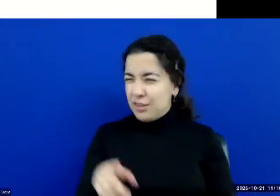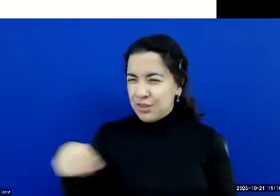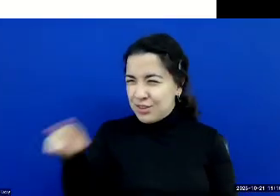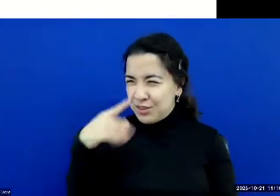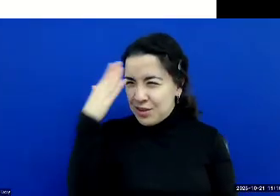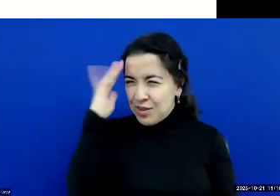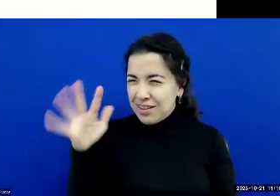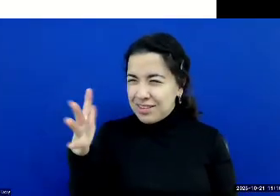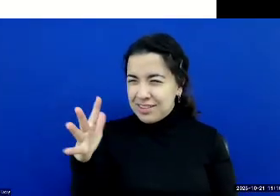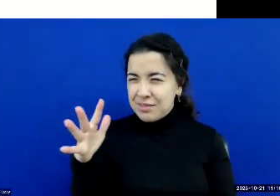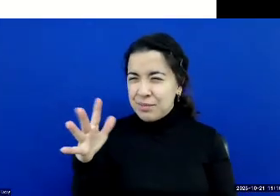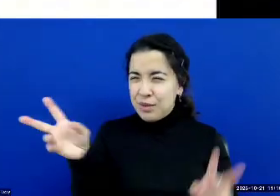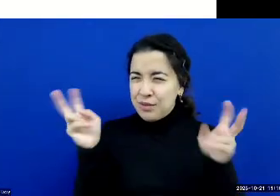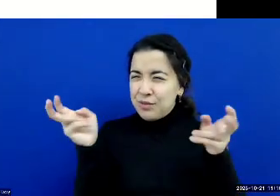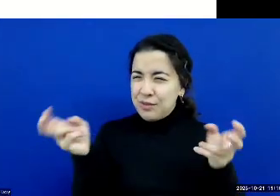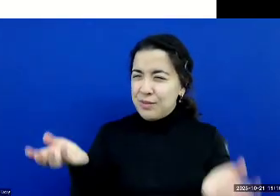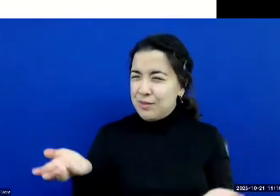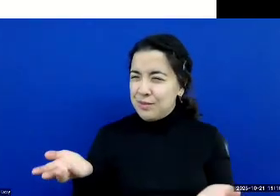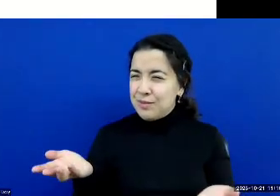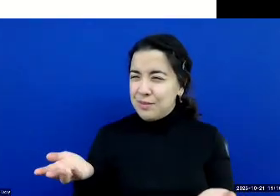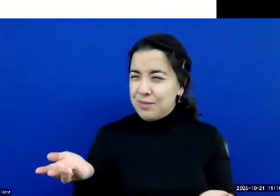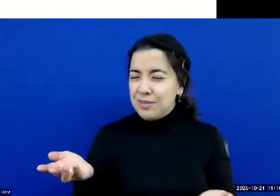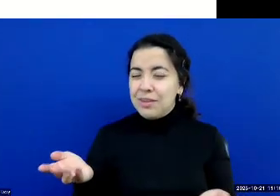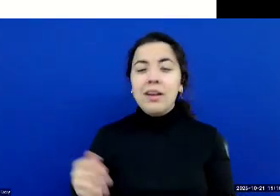Kathleen DeForest: Has anyone else heard that similar line of thinking?